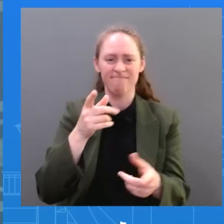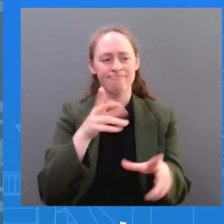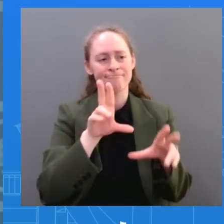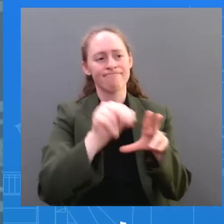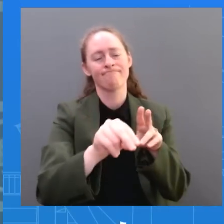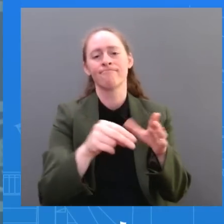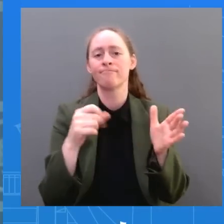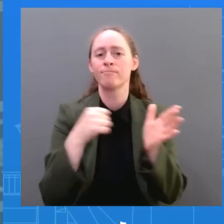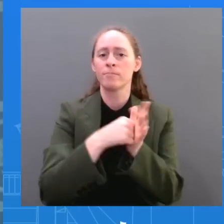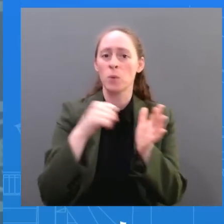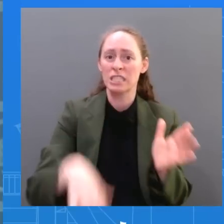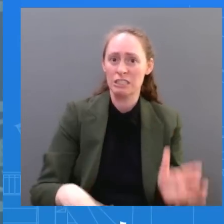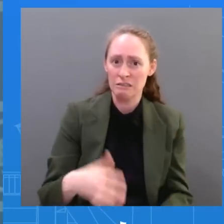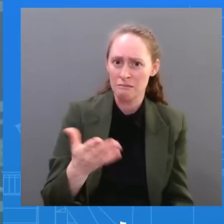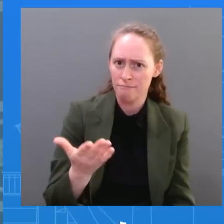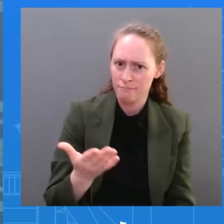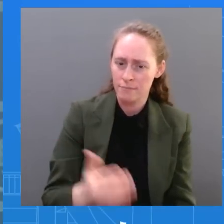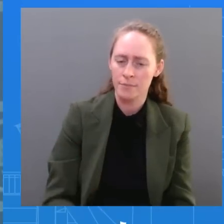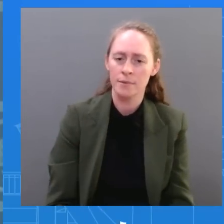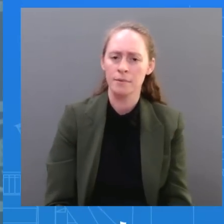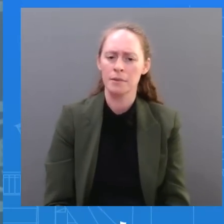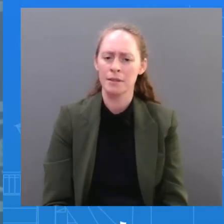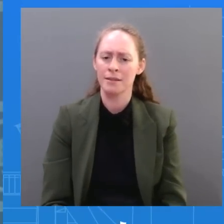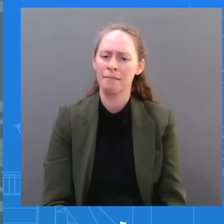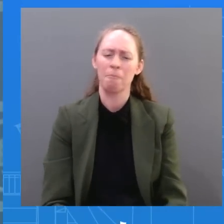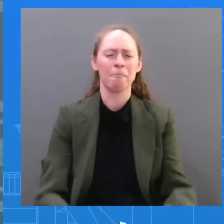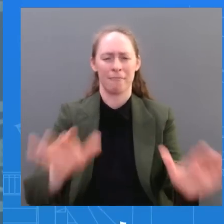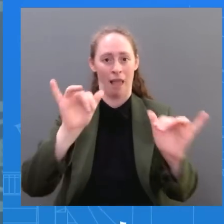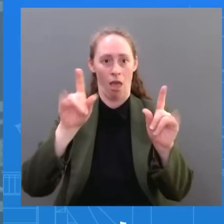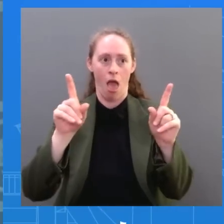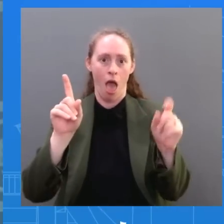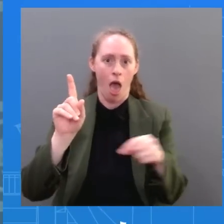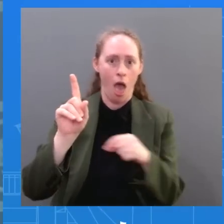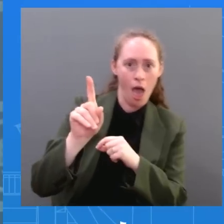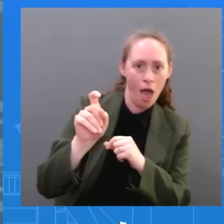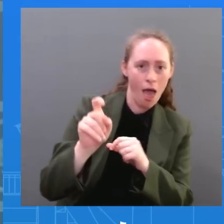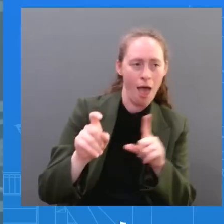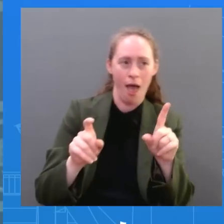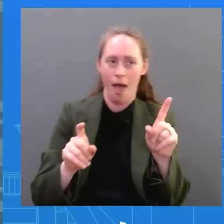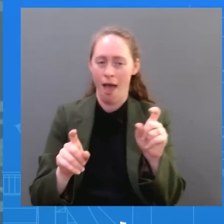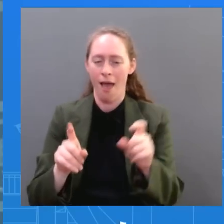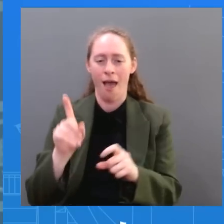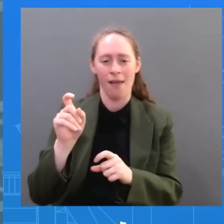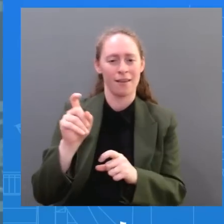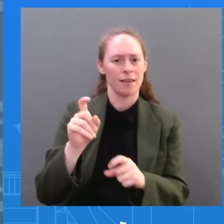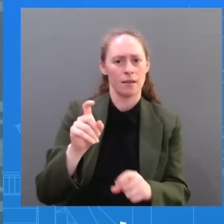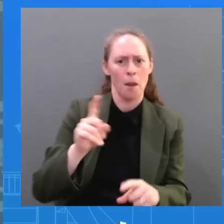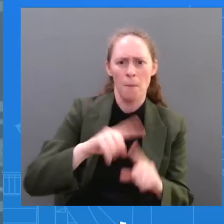The Press: That's not a litmus test for him though? Ms. Jean-Pierre: Well, I -- I'm not going to -- I'm going on to litmus test. All I can tell you